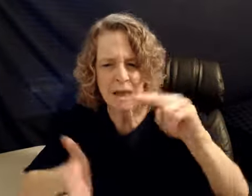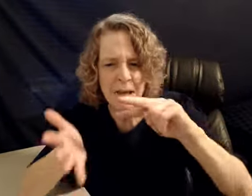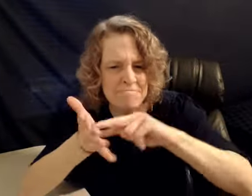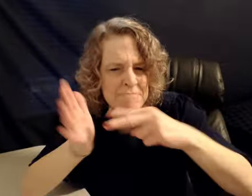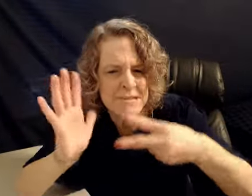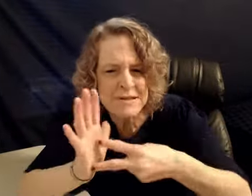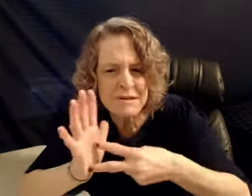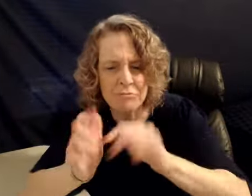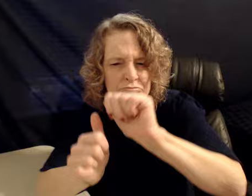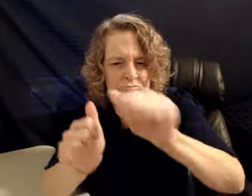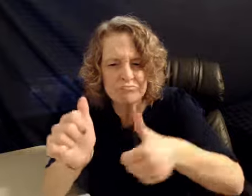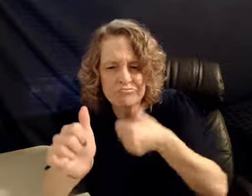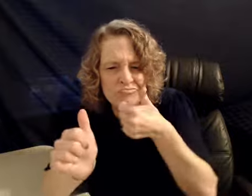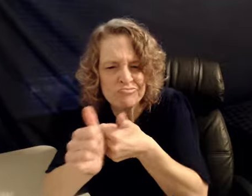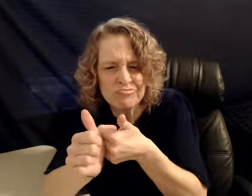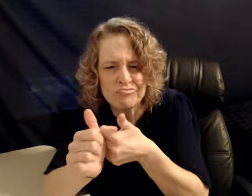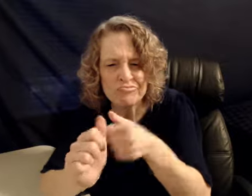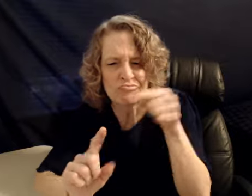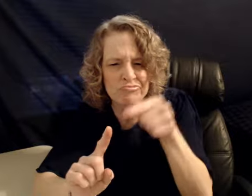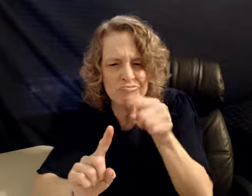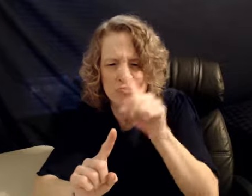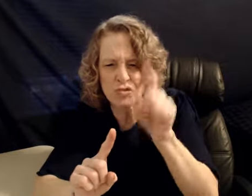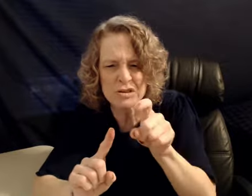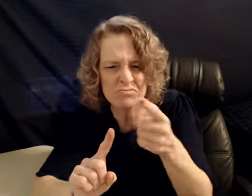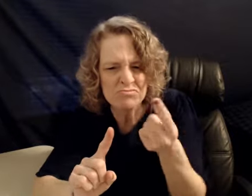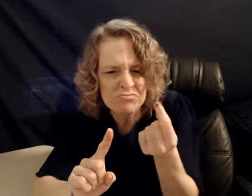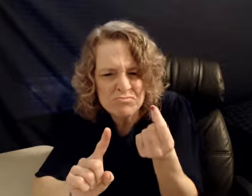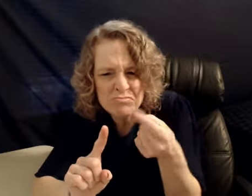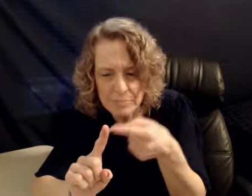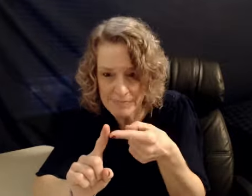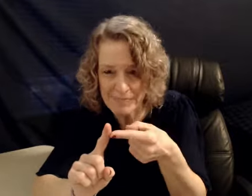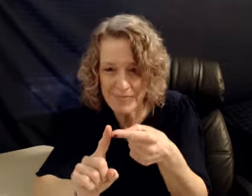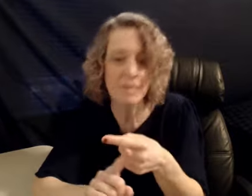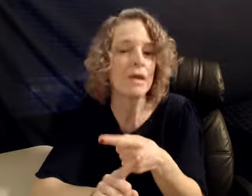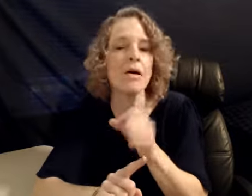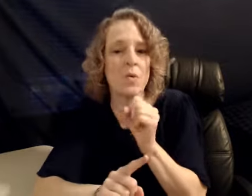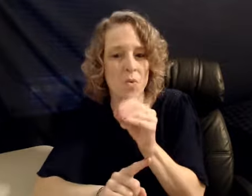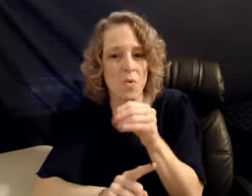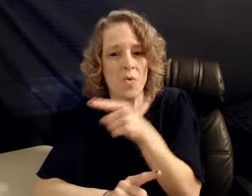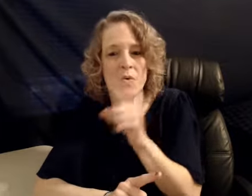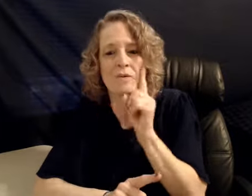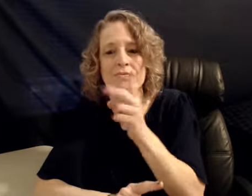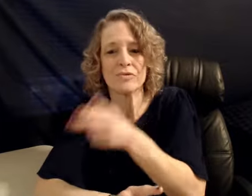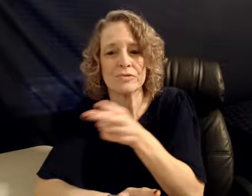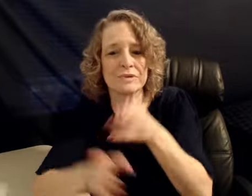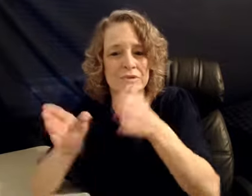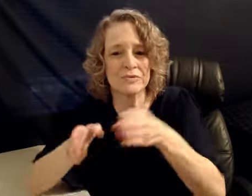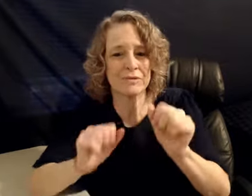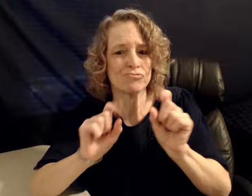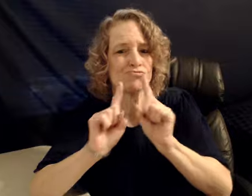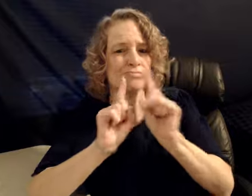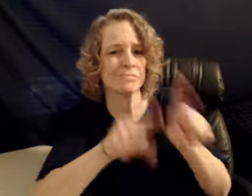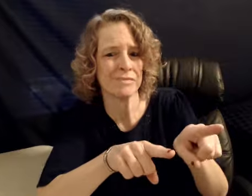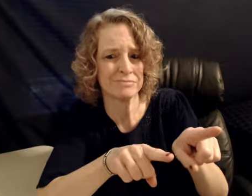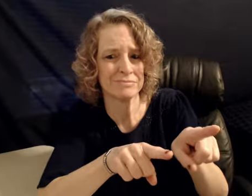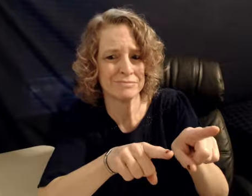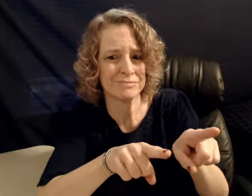meaning of behind the questions so they can respond appropriately.